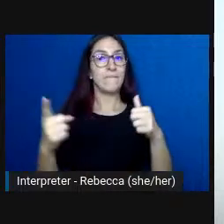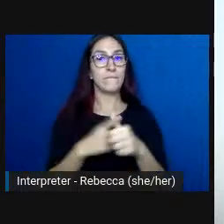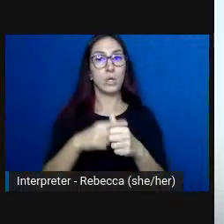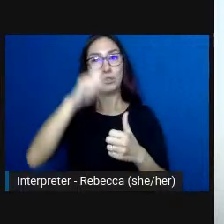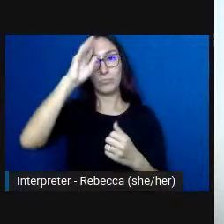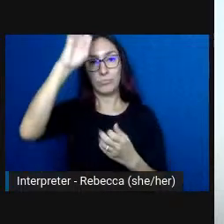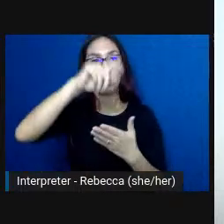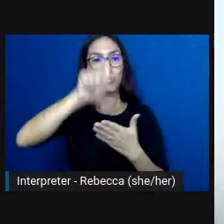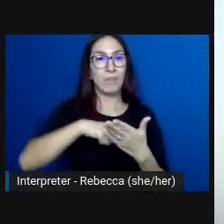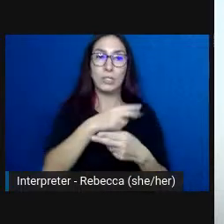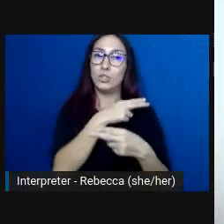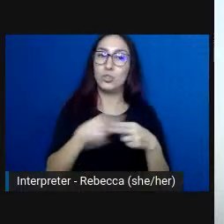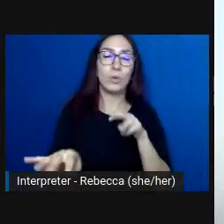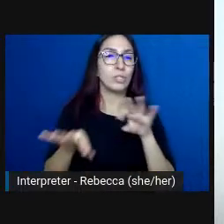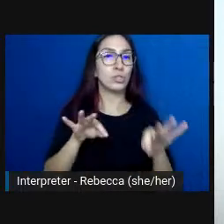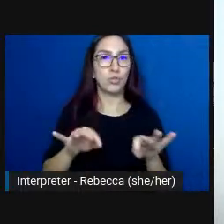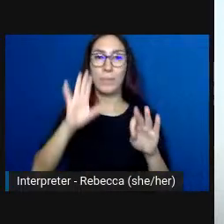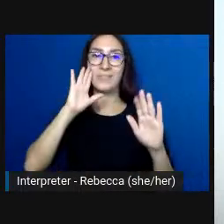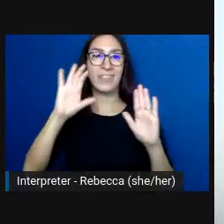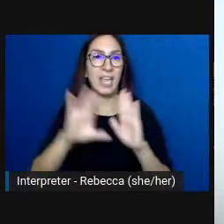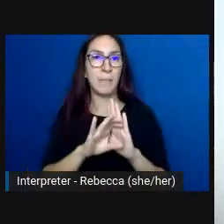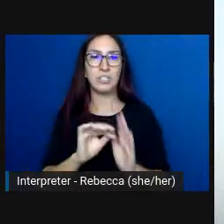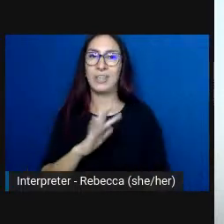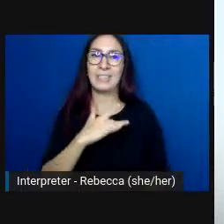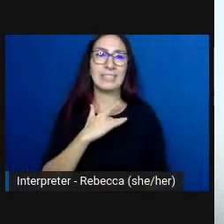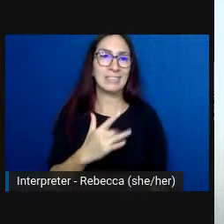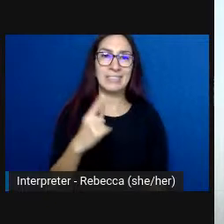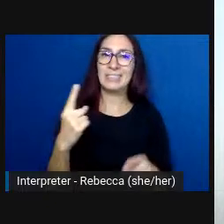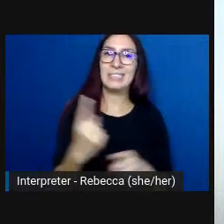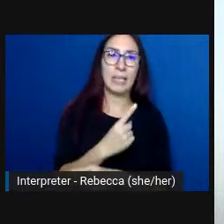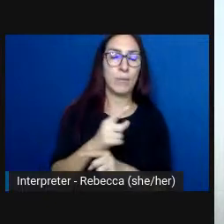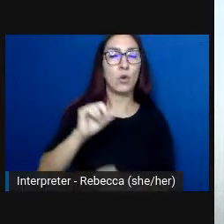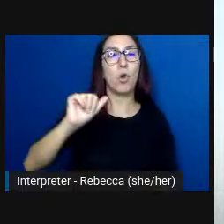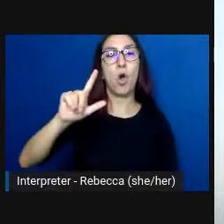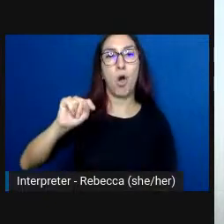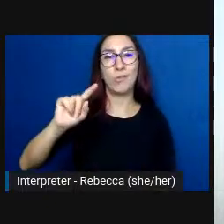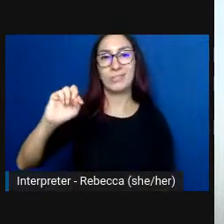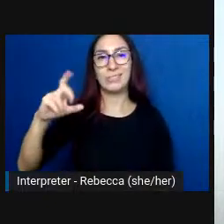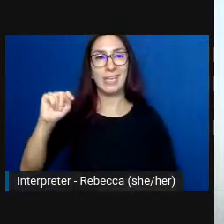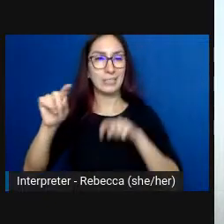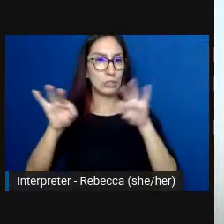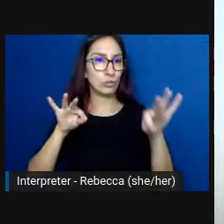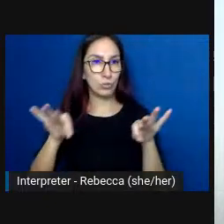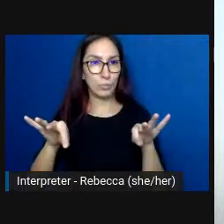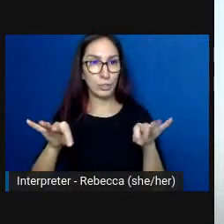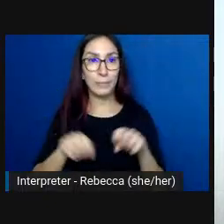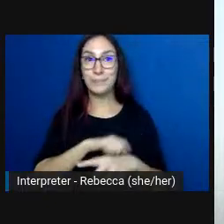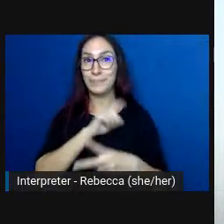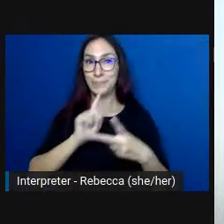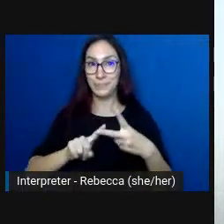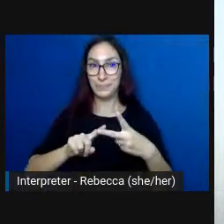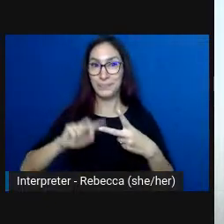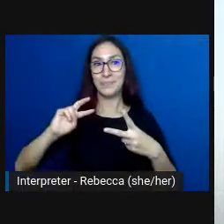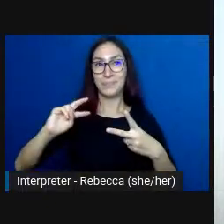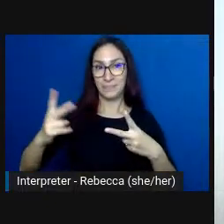for following complicated images and here are 2 things to consider (A) Write each option of the image